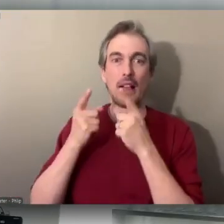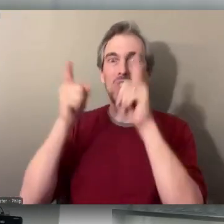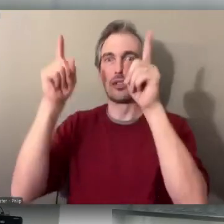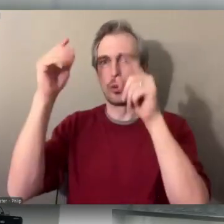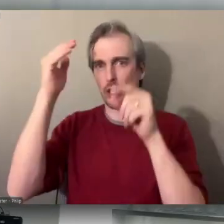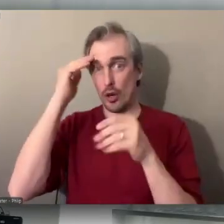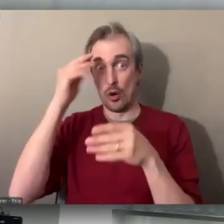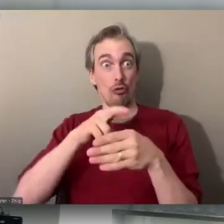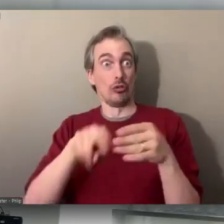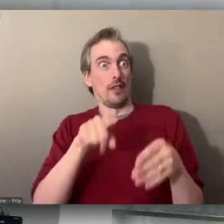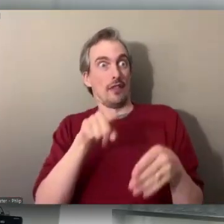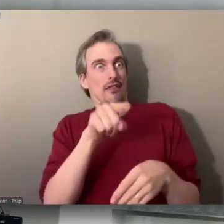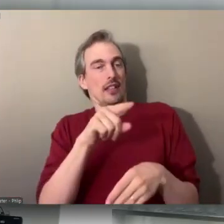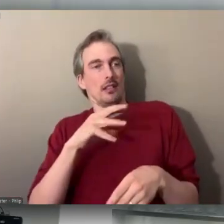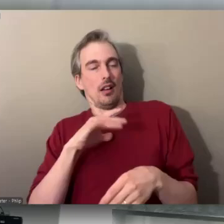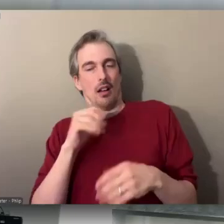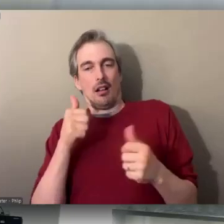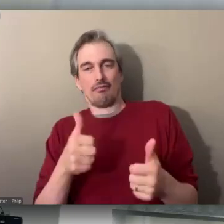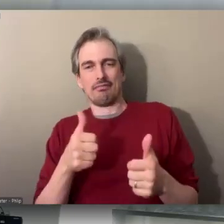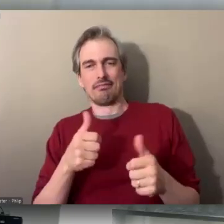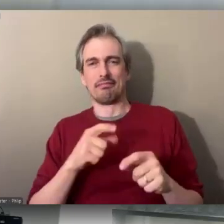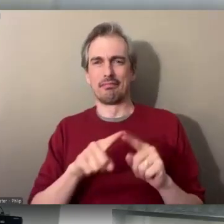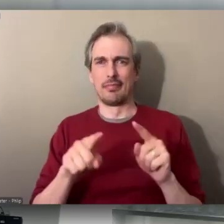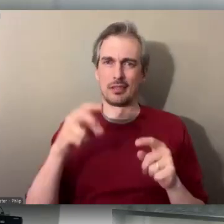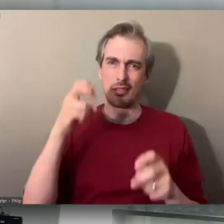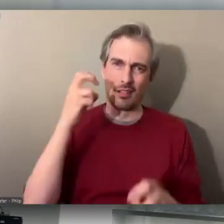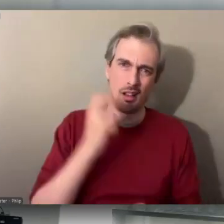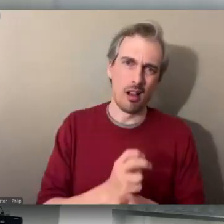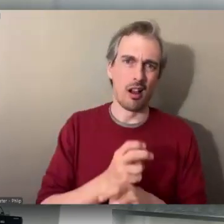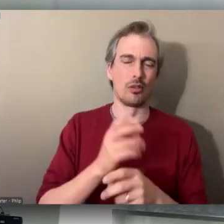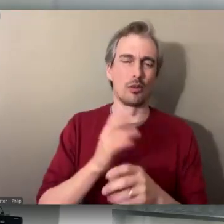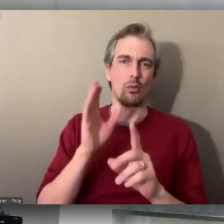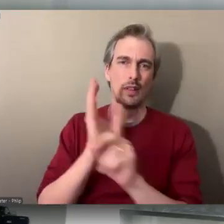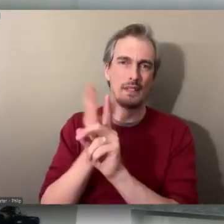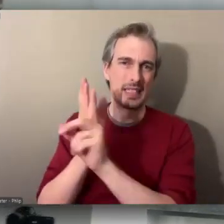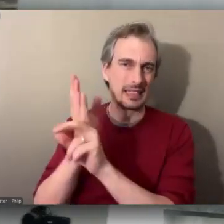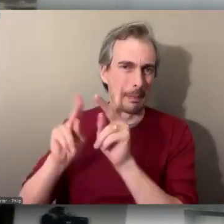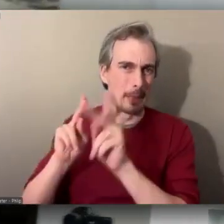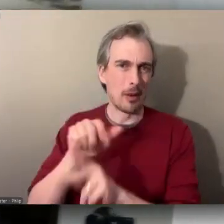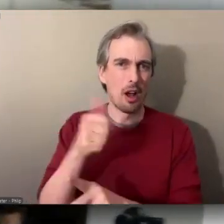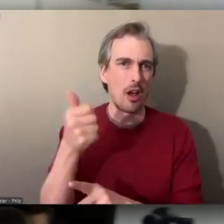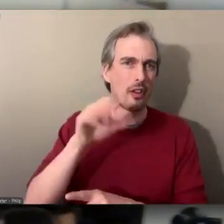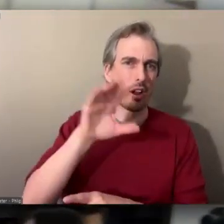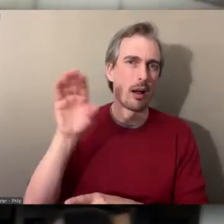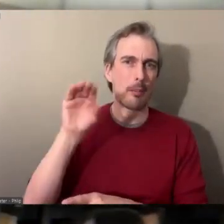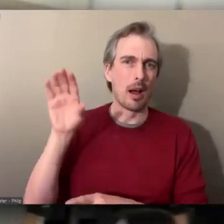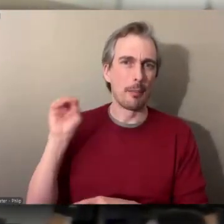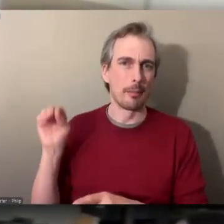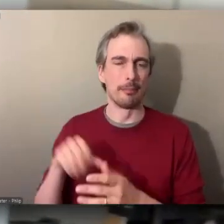to have with companies that are not aware. NATALIE: Yeah. I mean... From my perspective, in